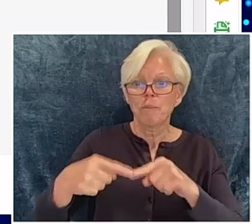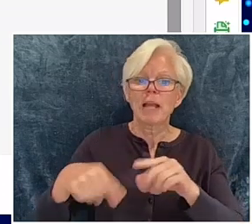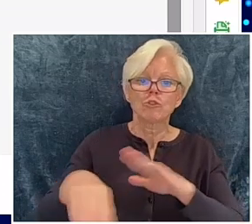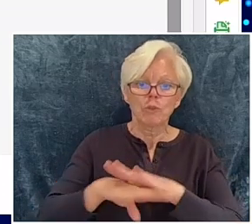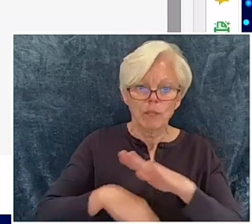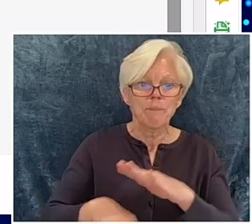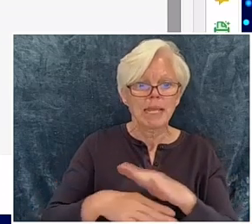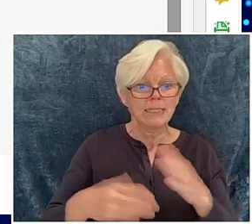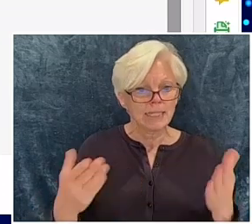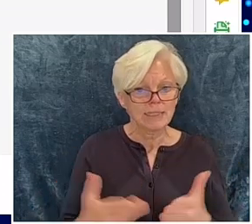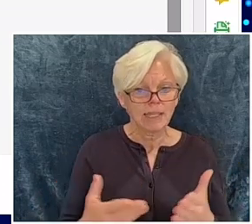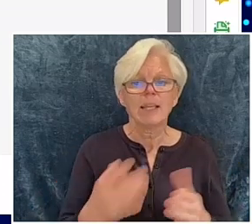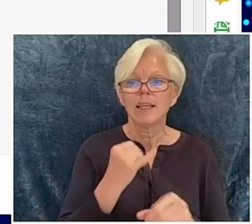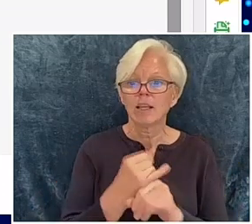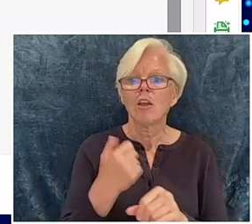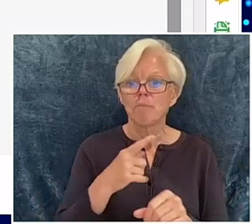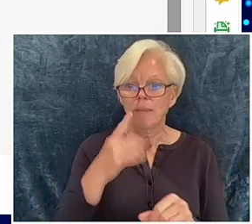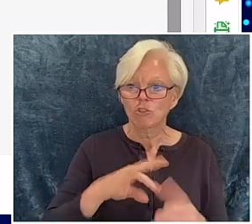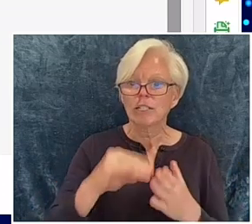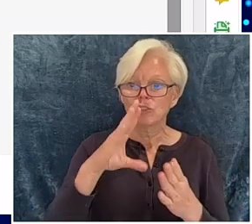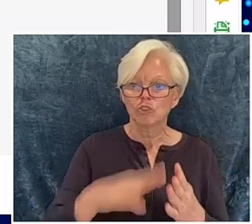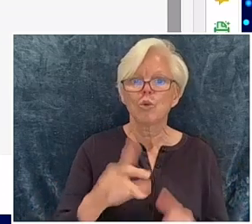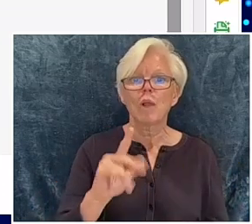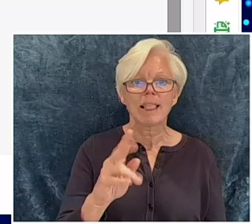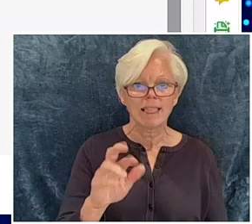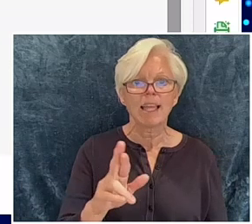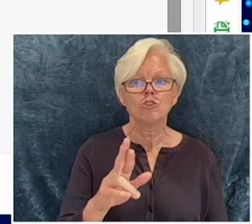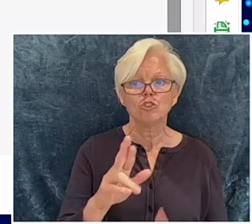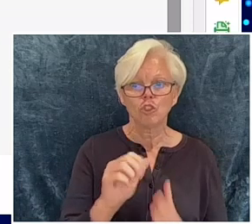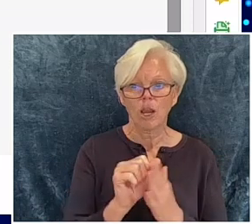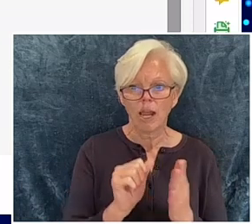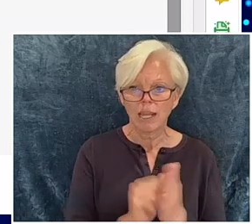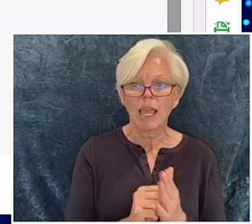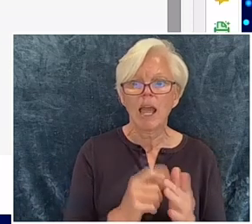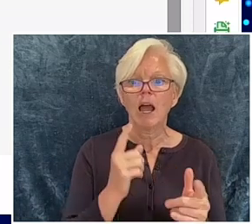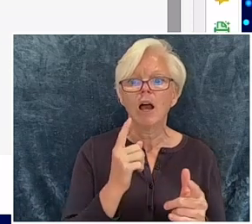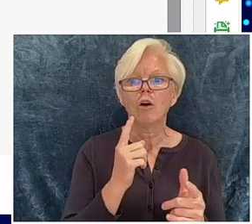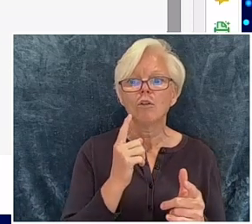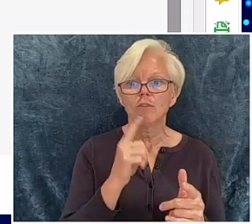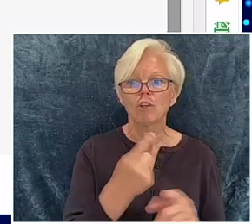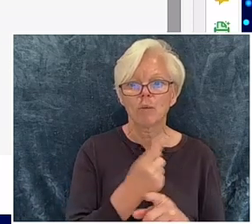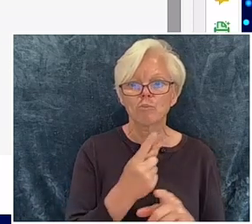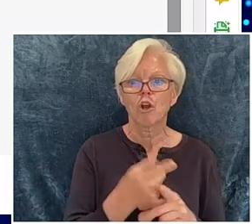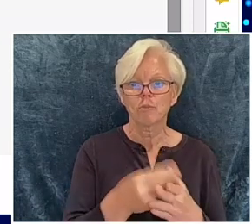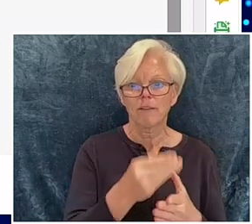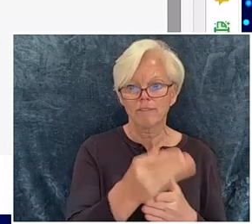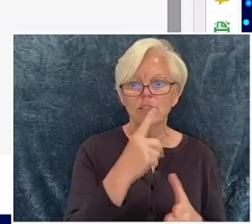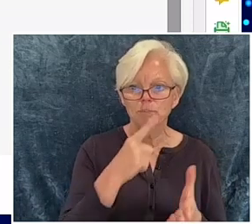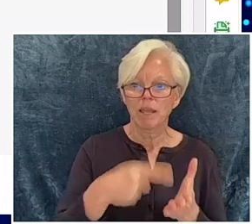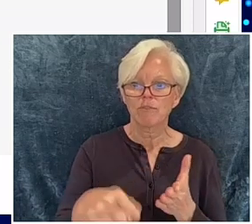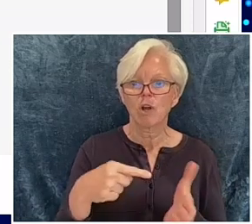The institution may credit the student's ledger account with Title IV HEA program funds to pay for allowable charges that are associated with the current payment